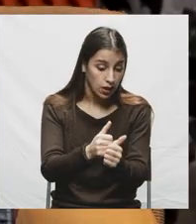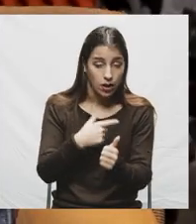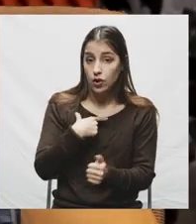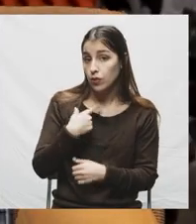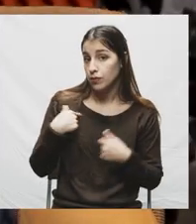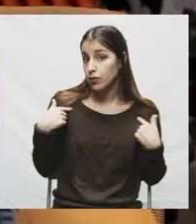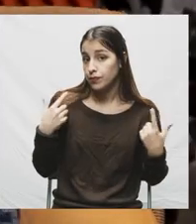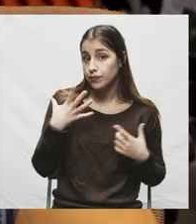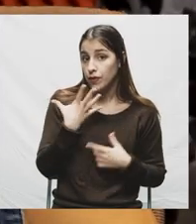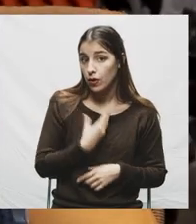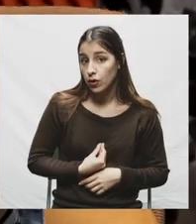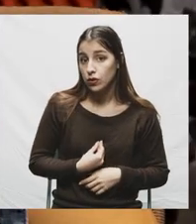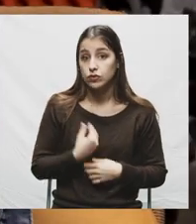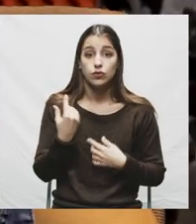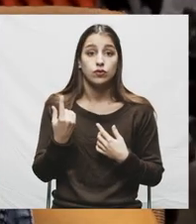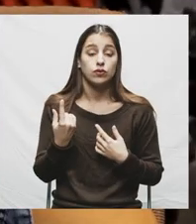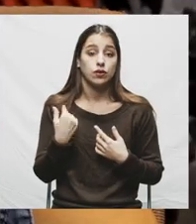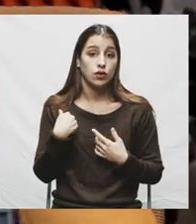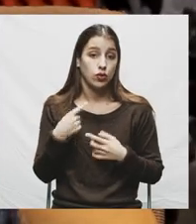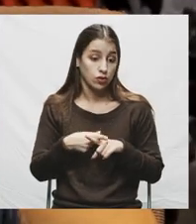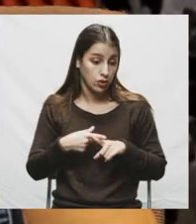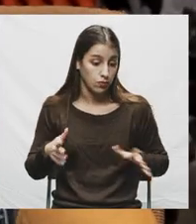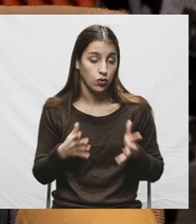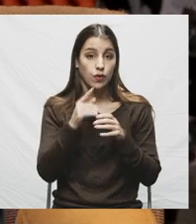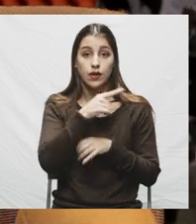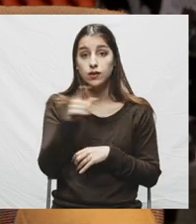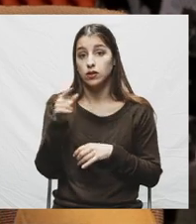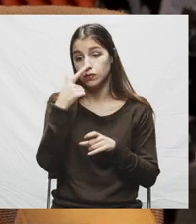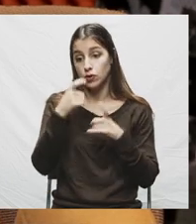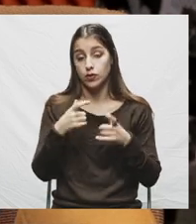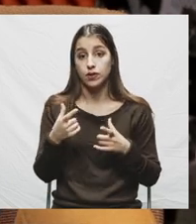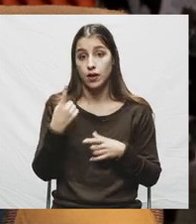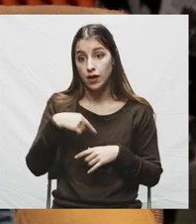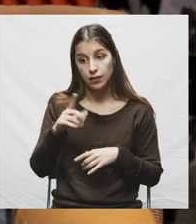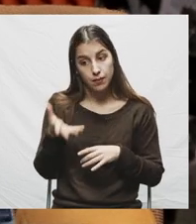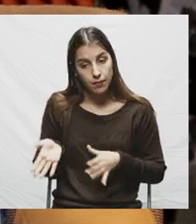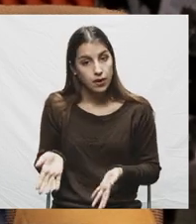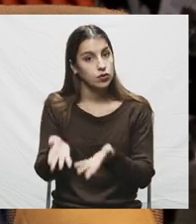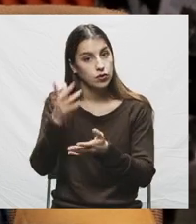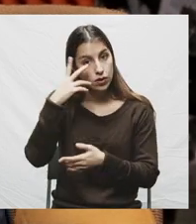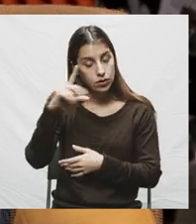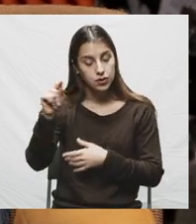I enjoy it actually, I want to encourage those people to go further, if I see potential, well. — Yes, yes.